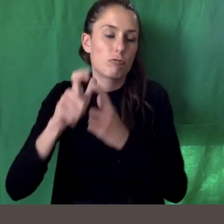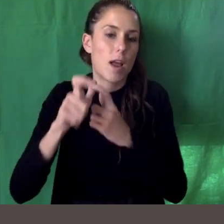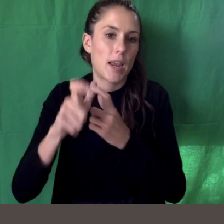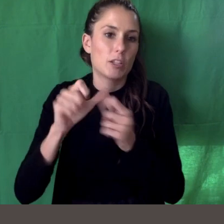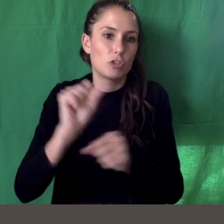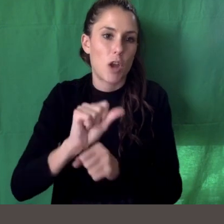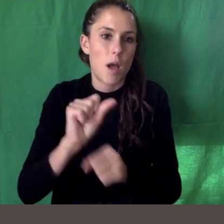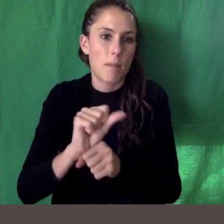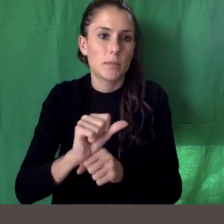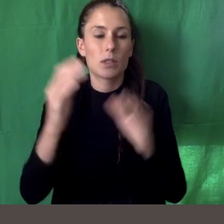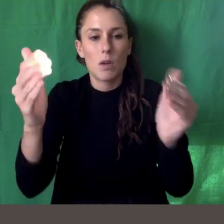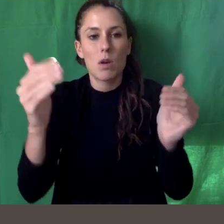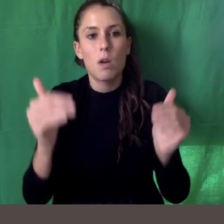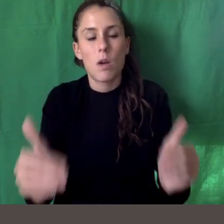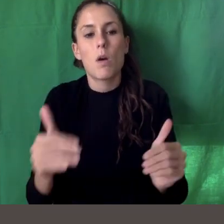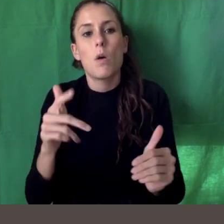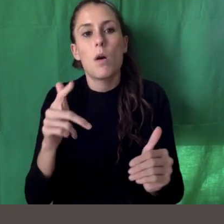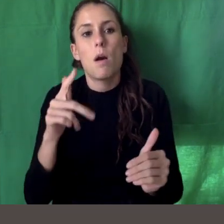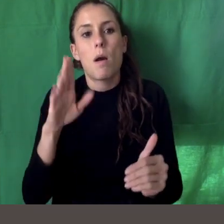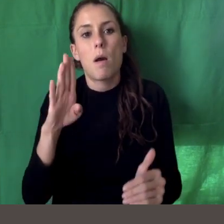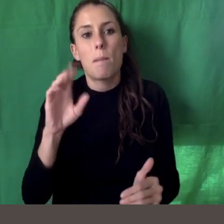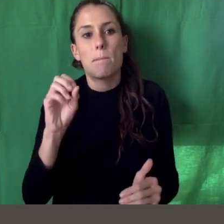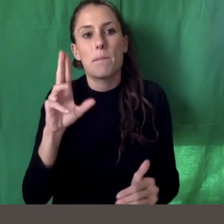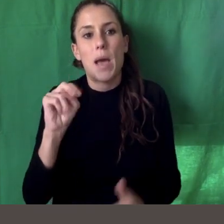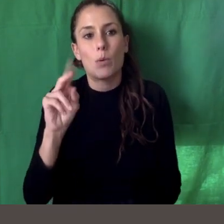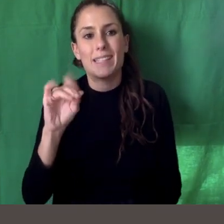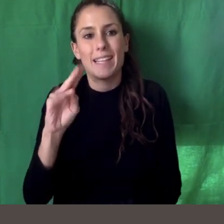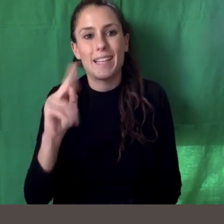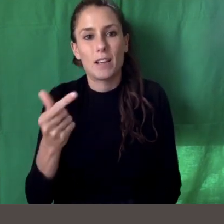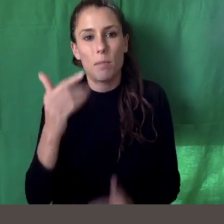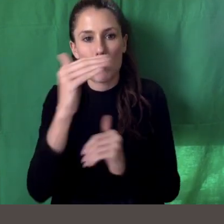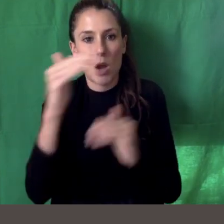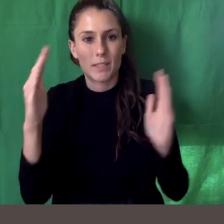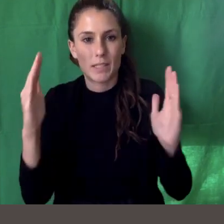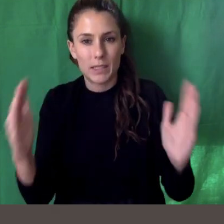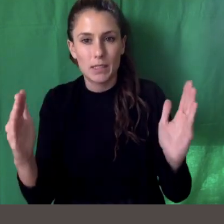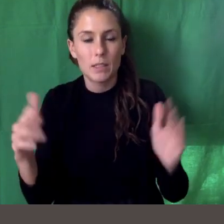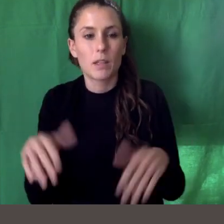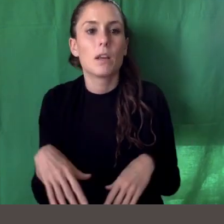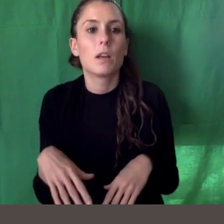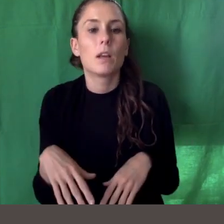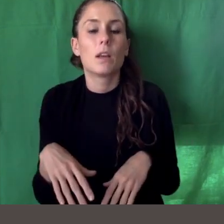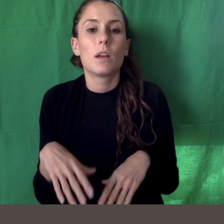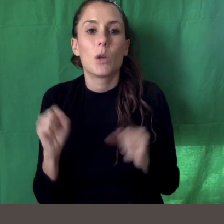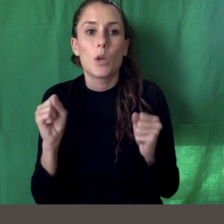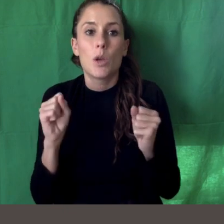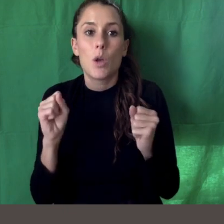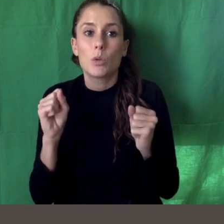running jobs, they want bounding boxes in the cases where it applies and suddenly the number